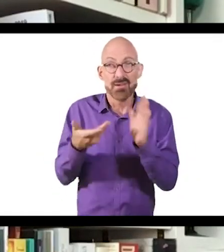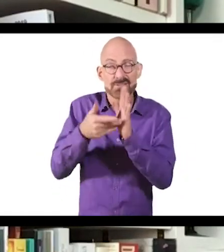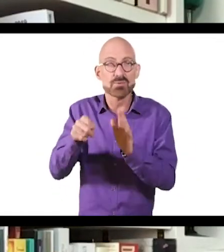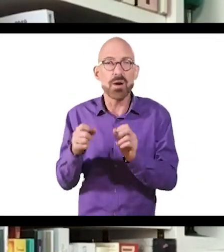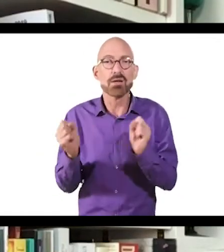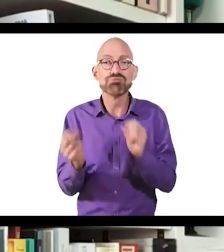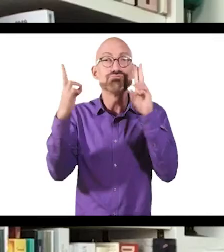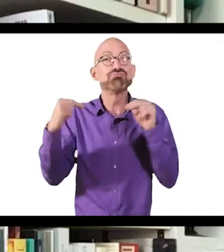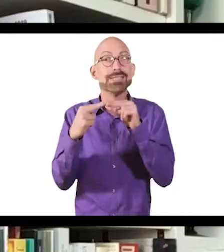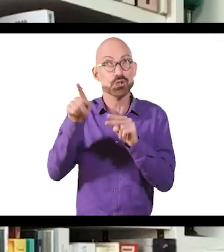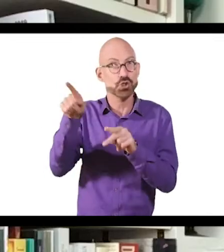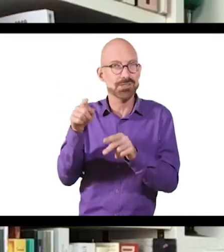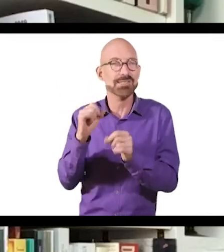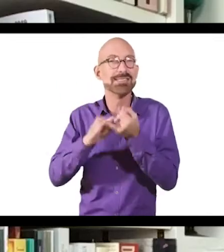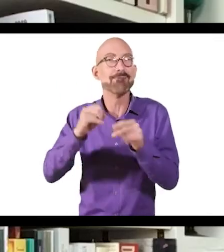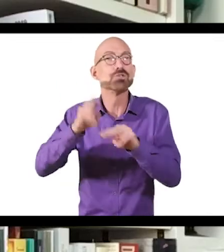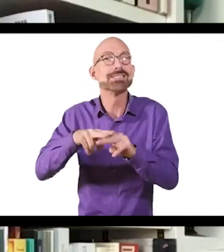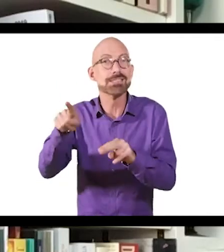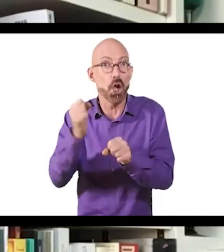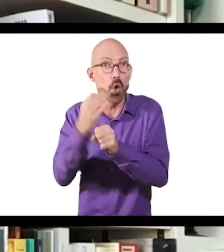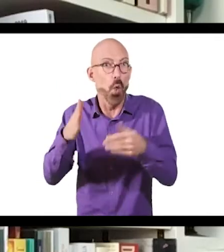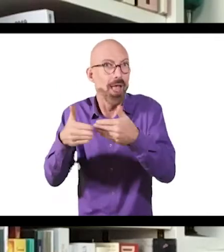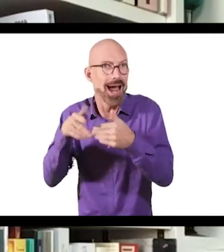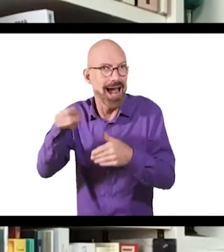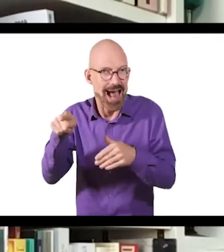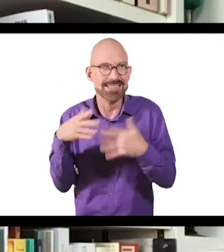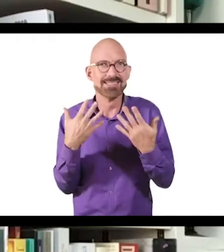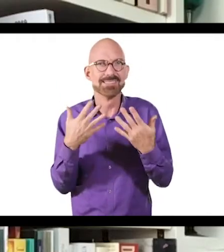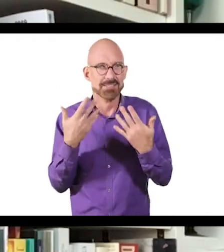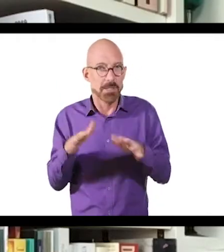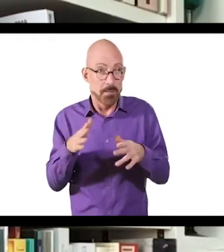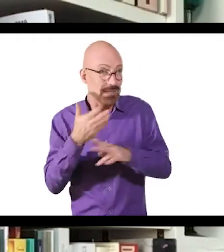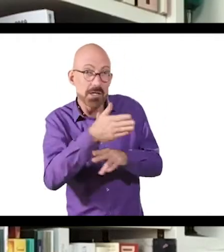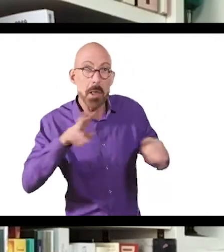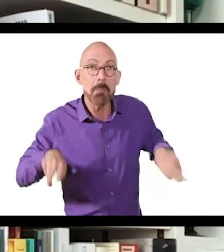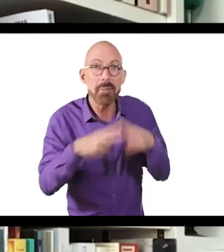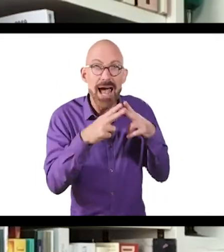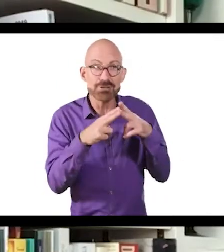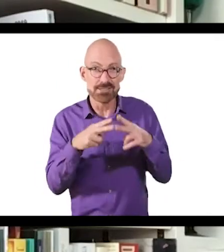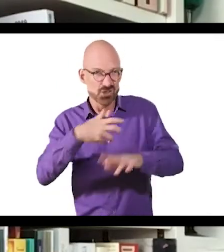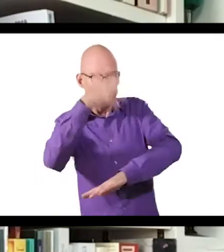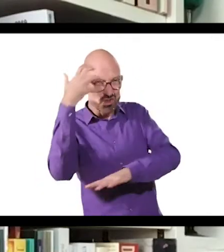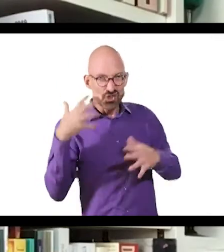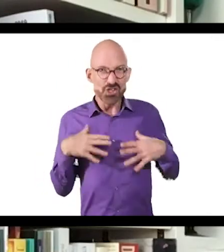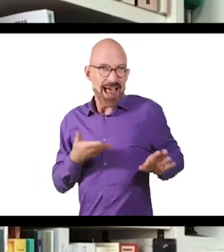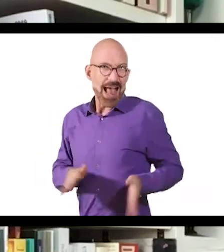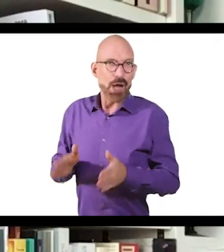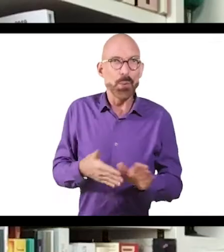But I remember him and that afternoon in the fog being a moment when Brighton transformed me